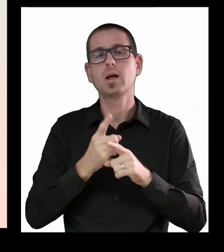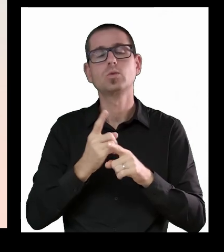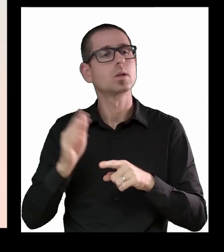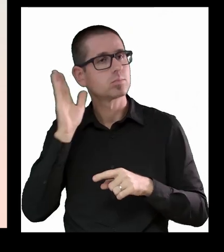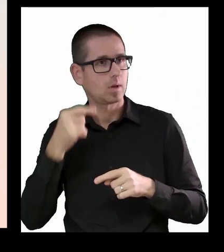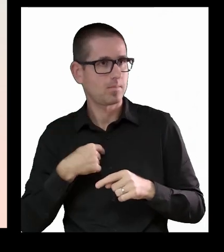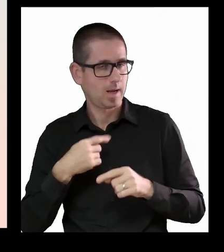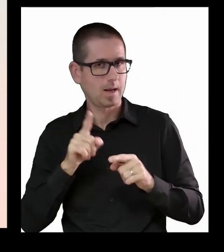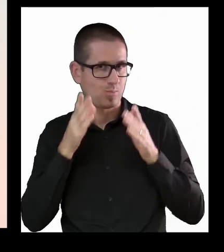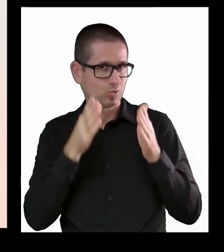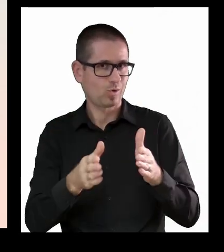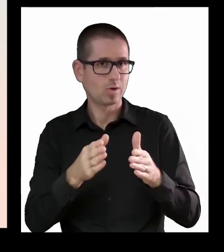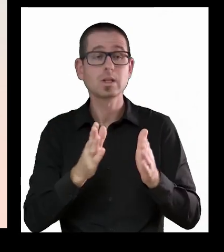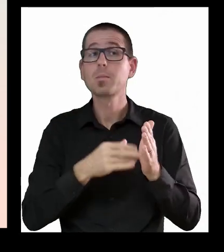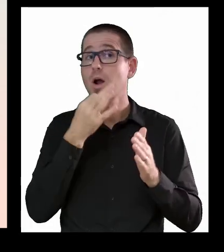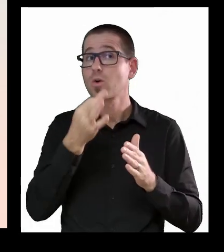pay attention. Any question I will be glad to answer.